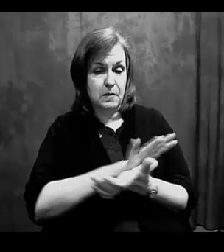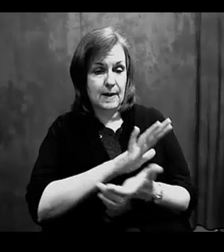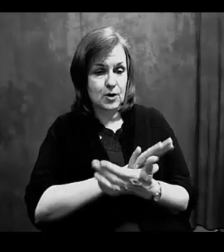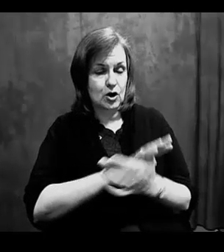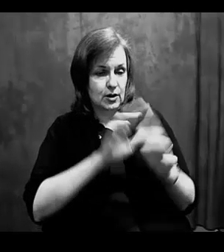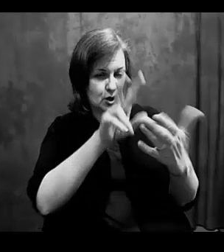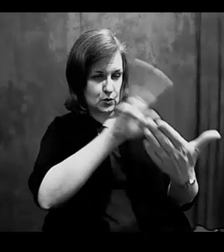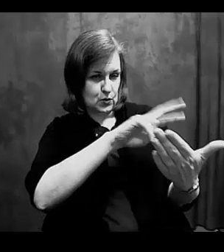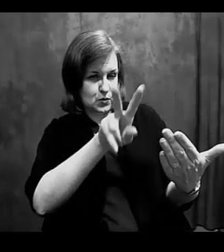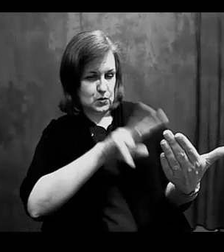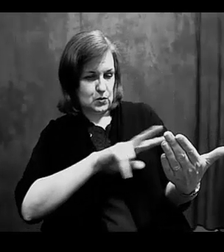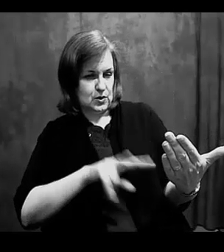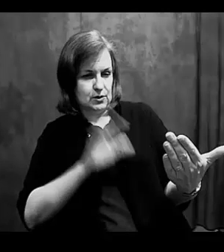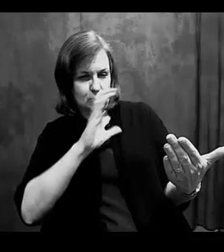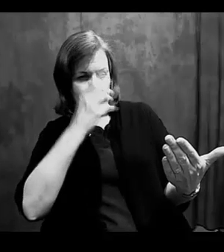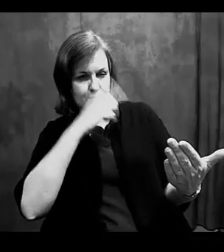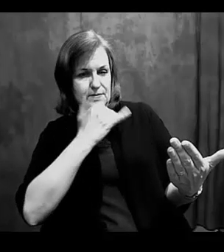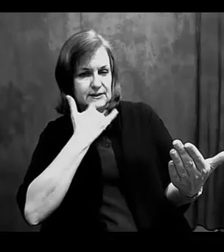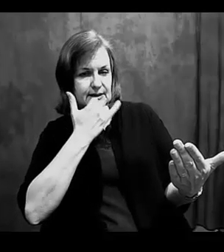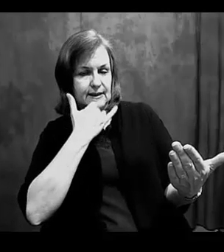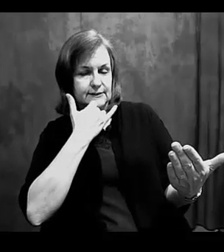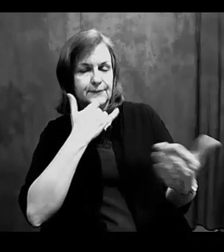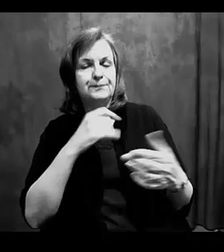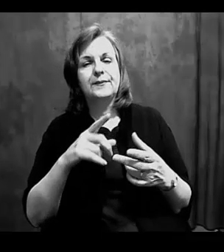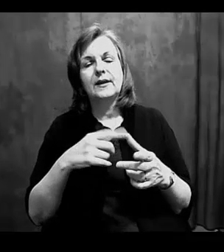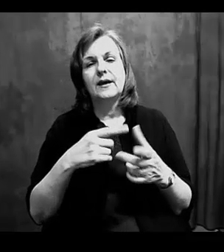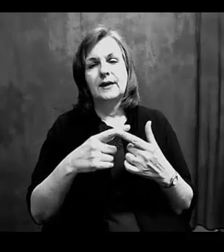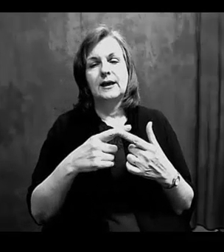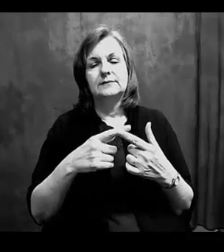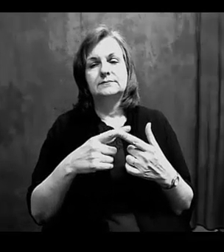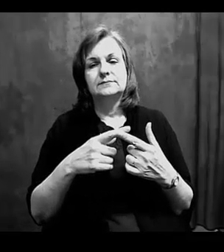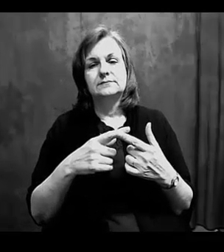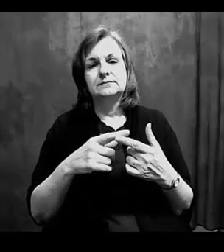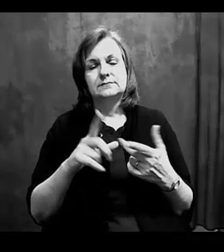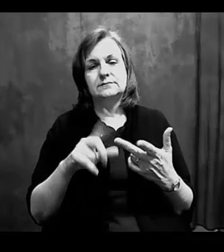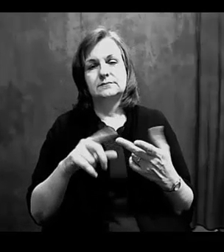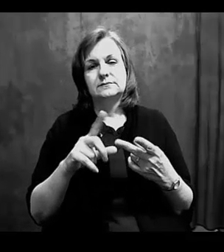so literally like if your proof reading a paper making sure the letters are in the correct